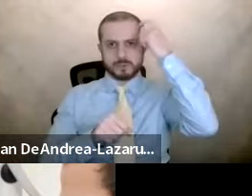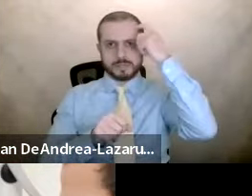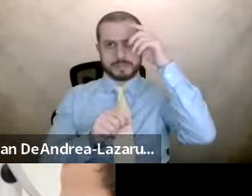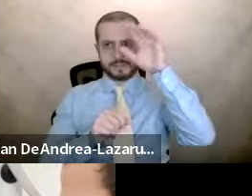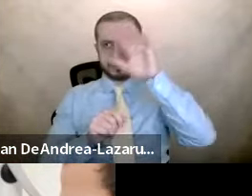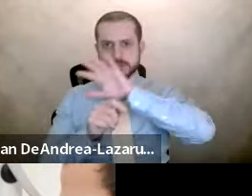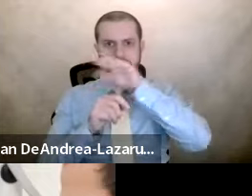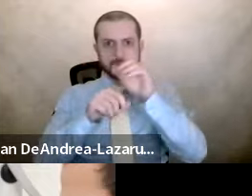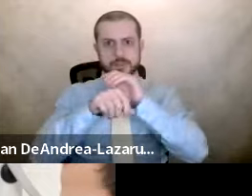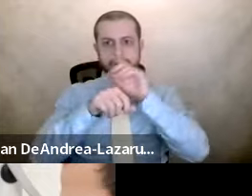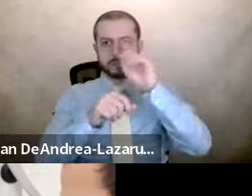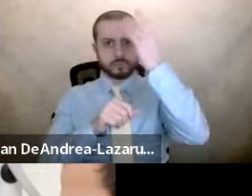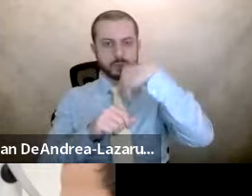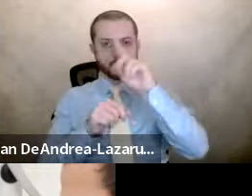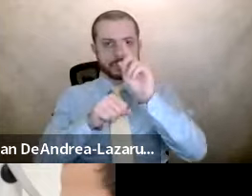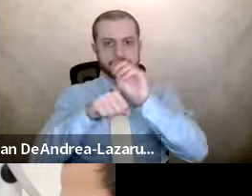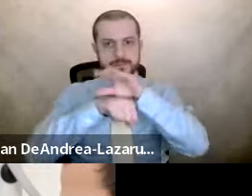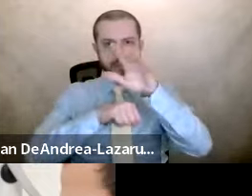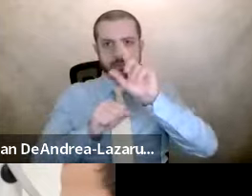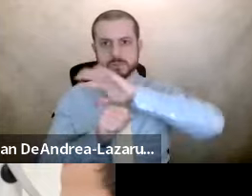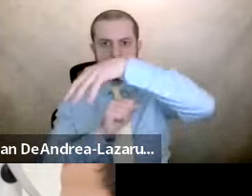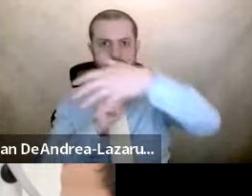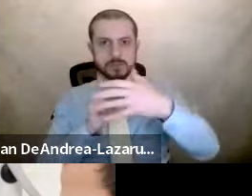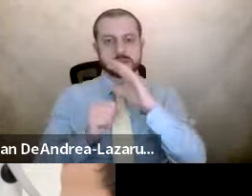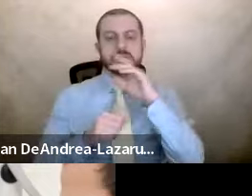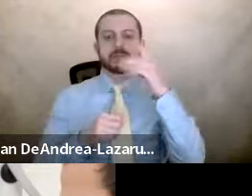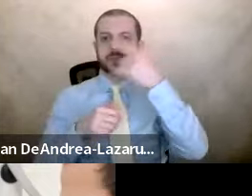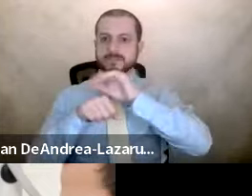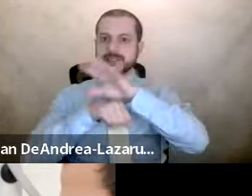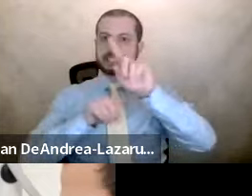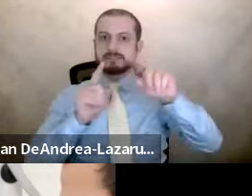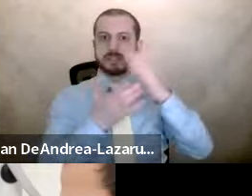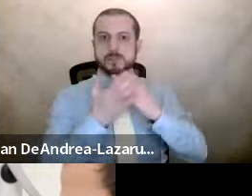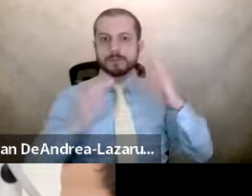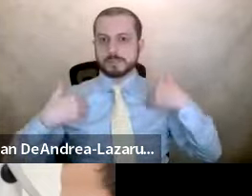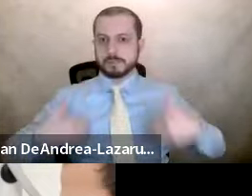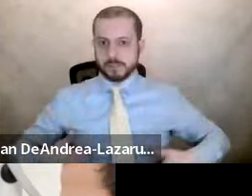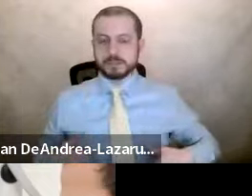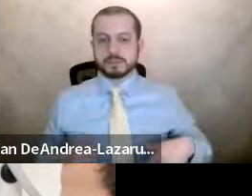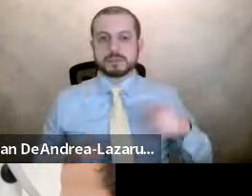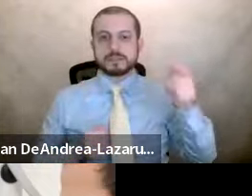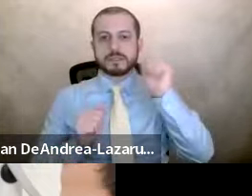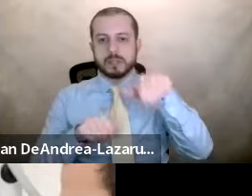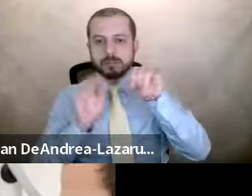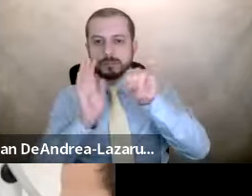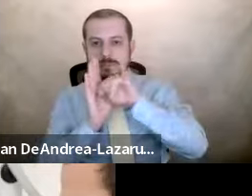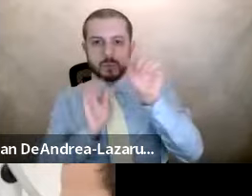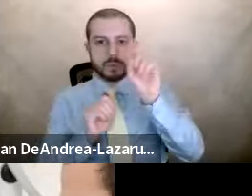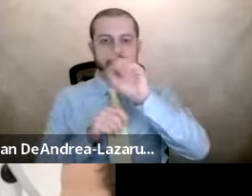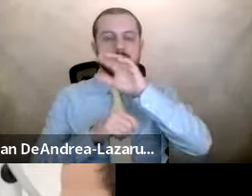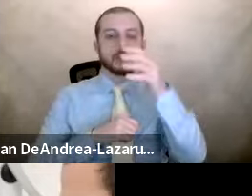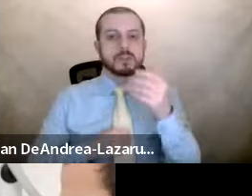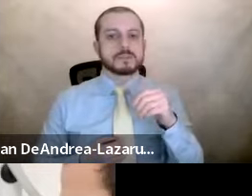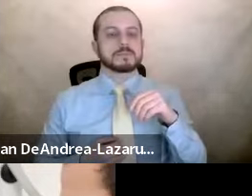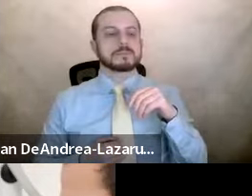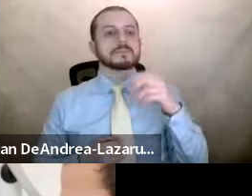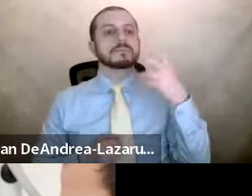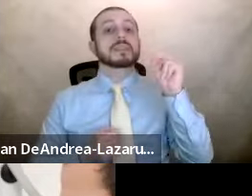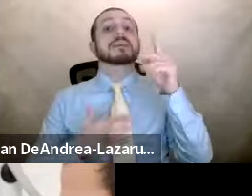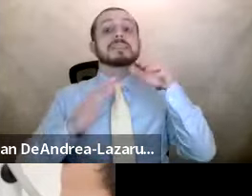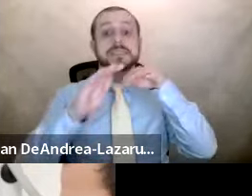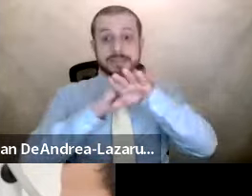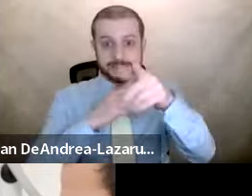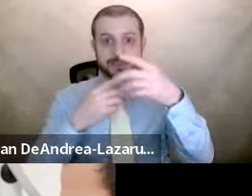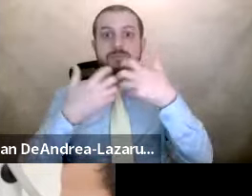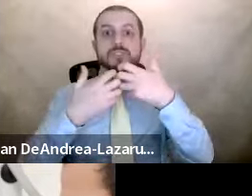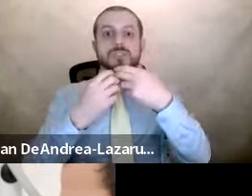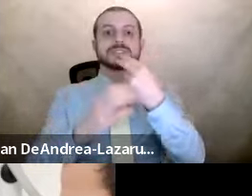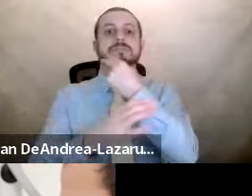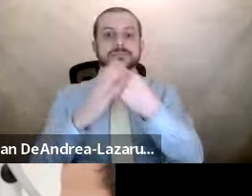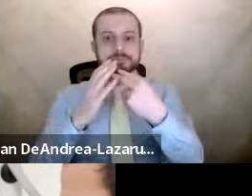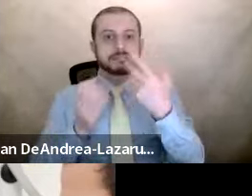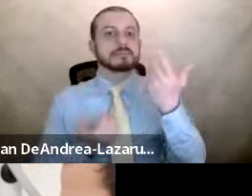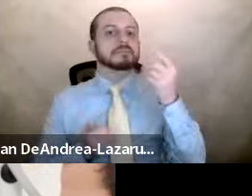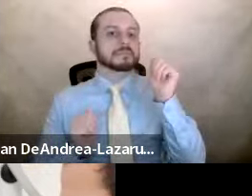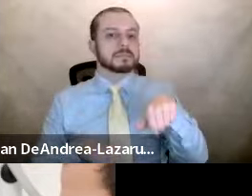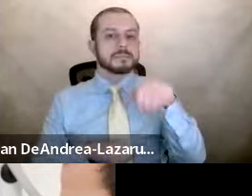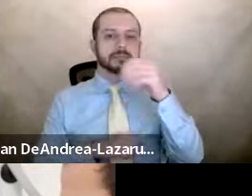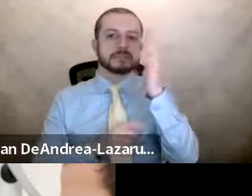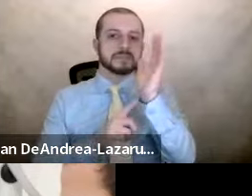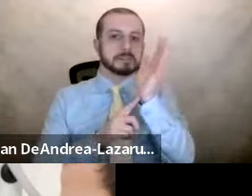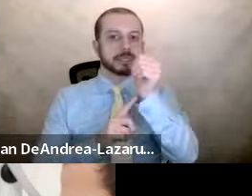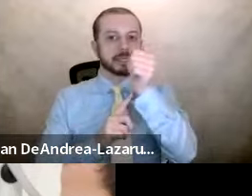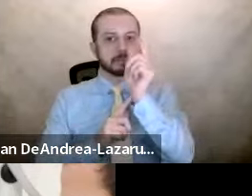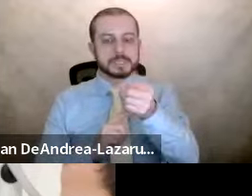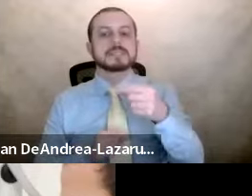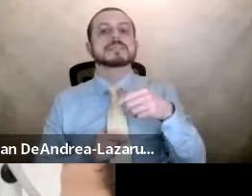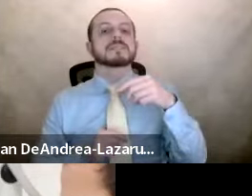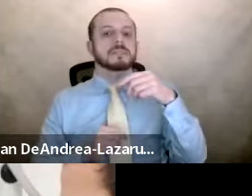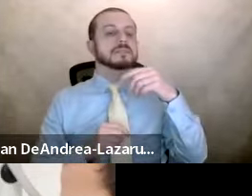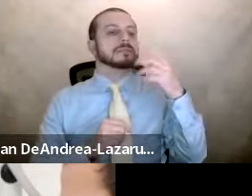While they're getting ready to do a CT, what they'll do is a quick neuroexam. They'll ask a bunch of question, they'll ask the patient's name, their birth date. Then they'll ask the patient if they know where they are, what year it is, and what they're doing is trying to get a sense of what that person knows and what they don't know.